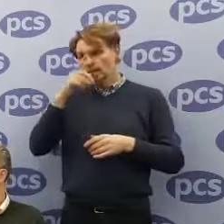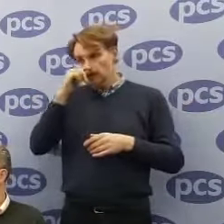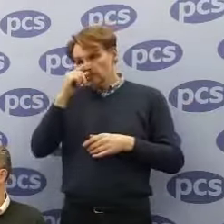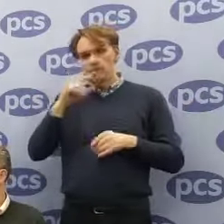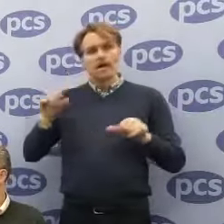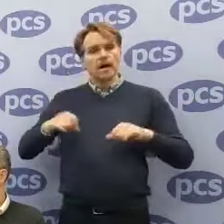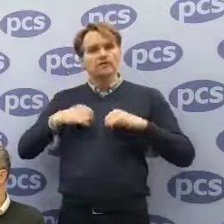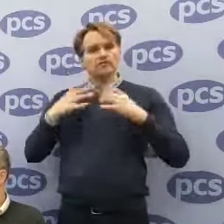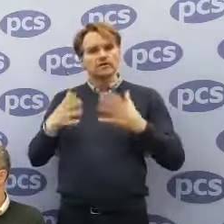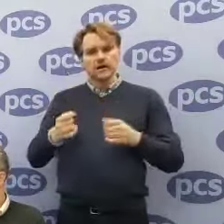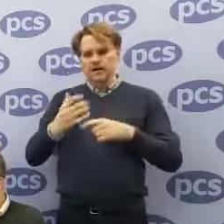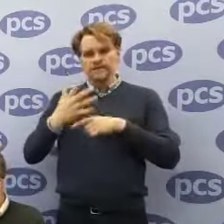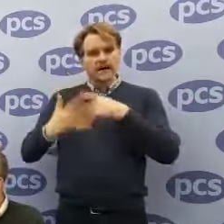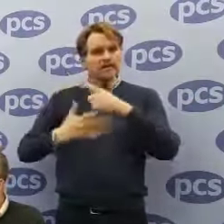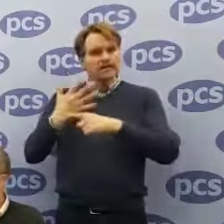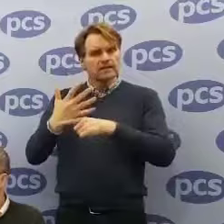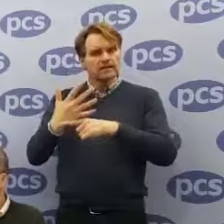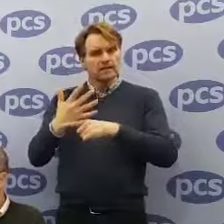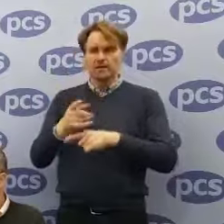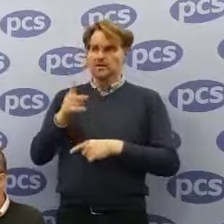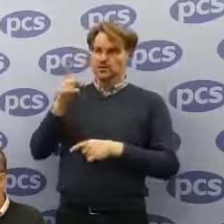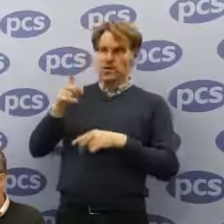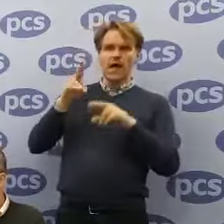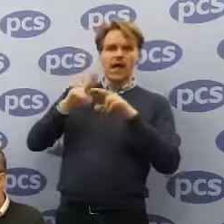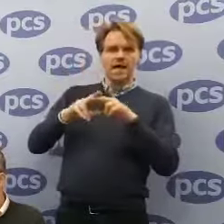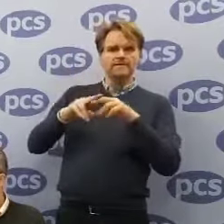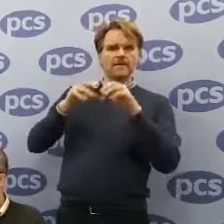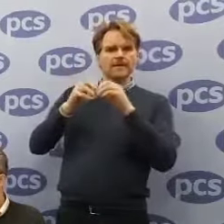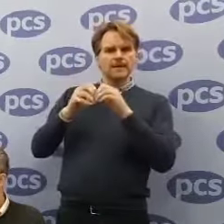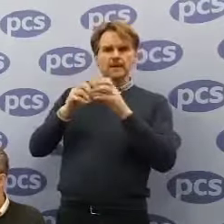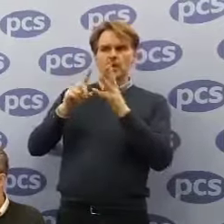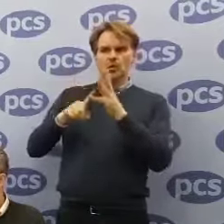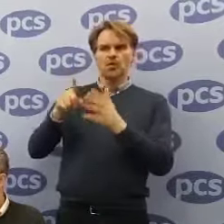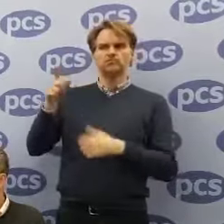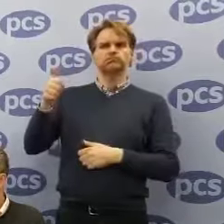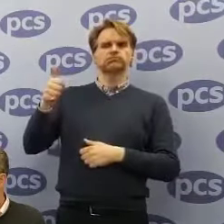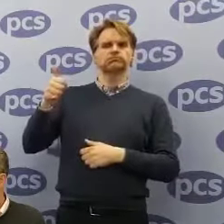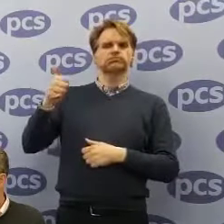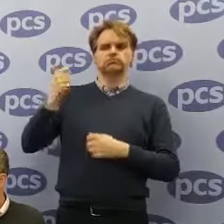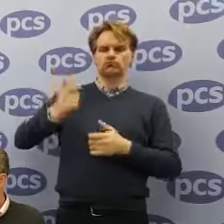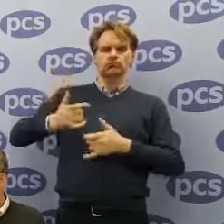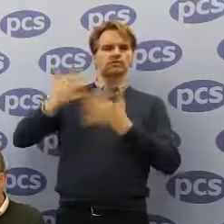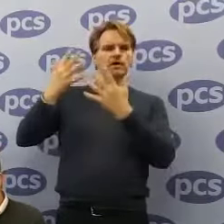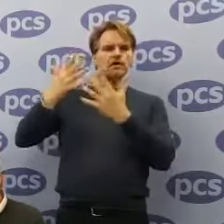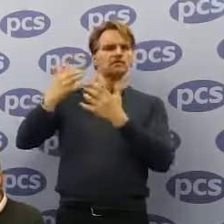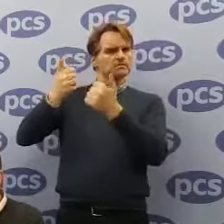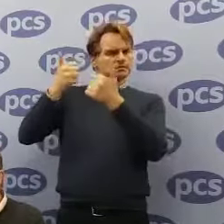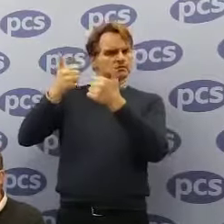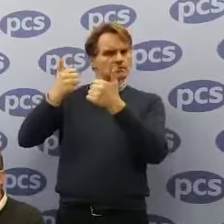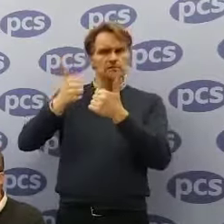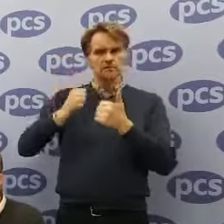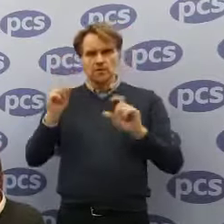so clearly the FBU result has had a bearing then people asking our thoughts on that. Yeah they're